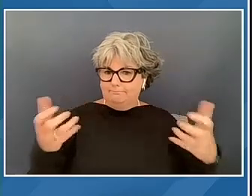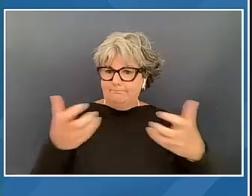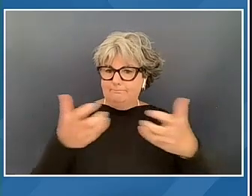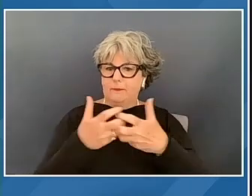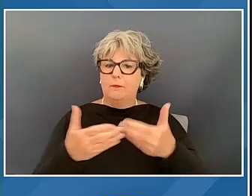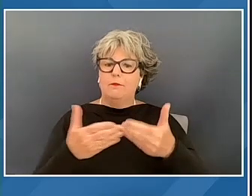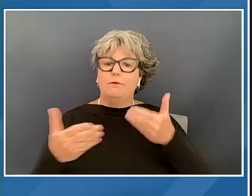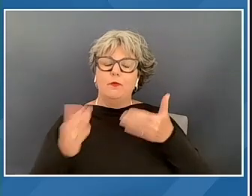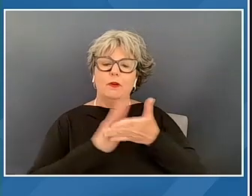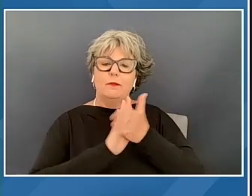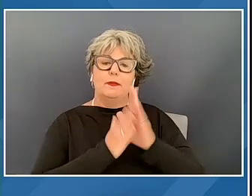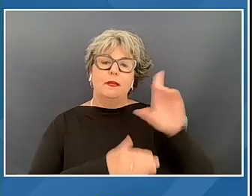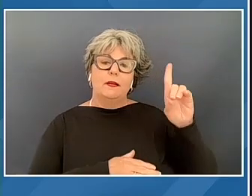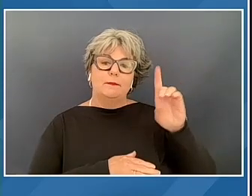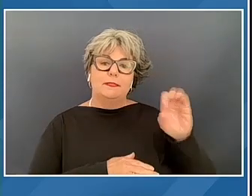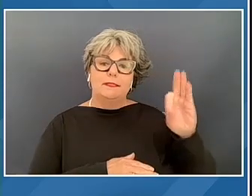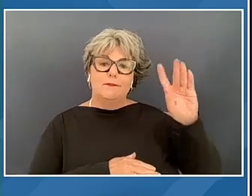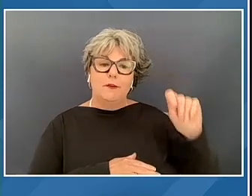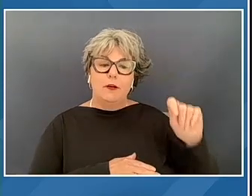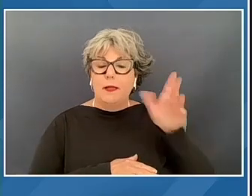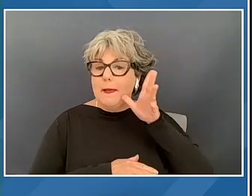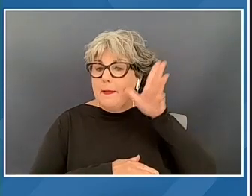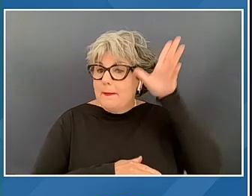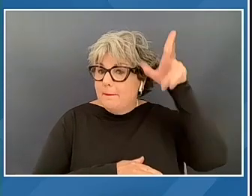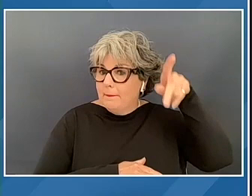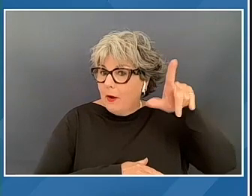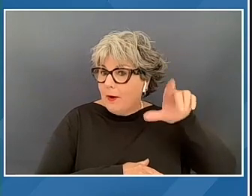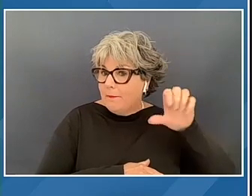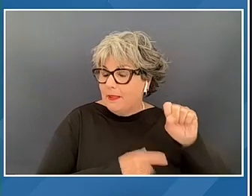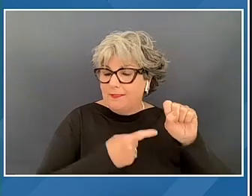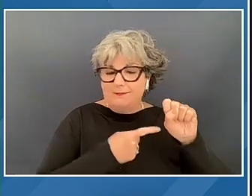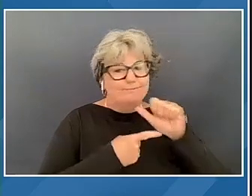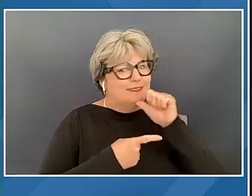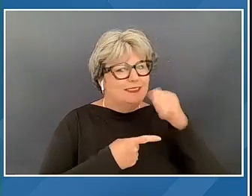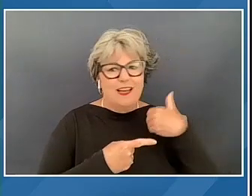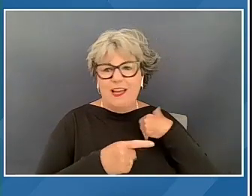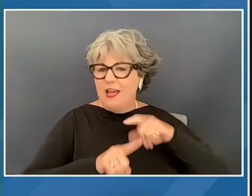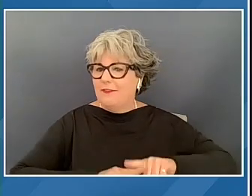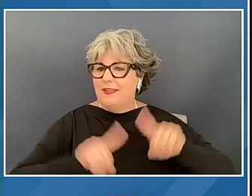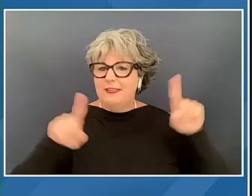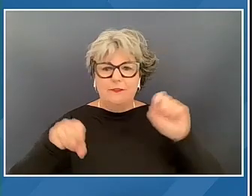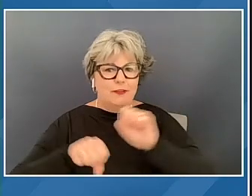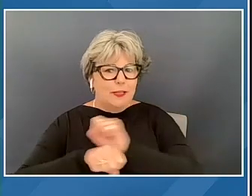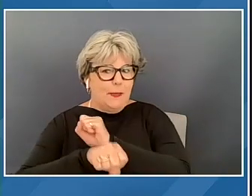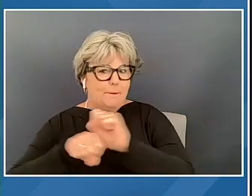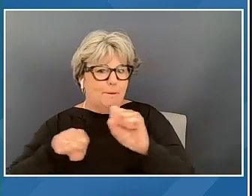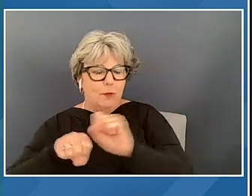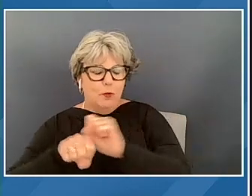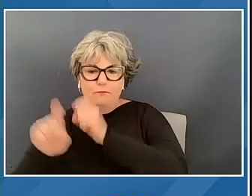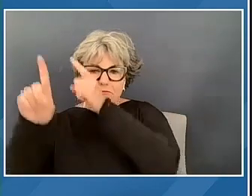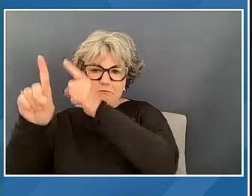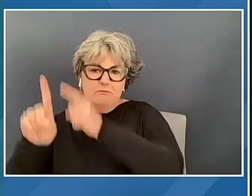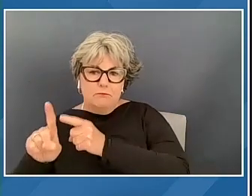because Parent PLUS borrowers did not have a different employment outcome because they took on the debt, they were simply